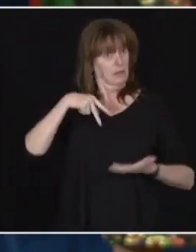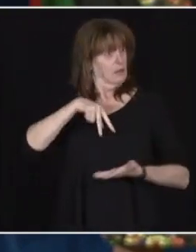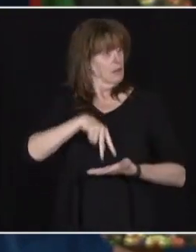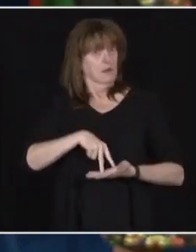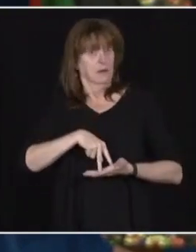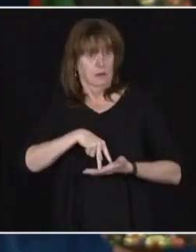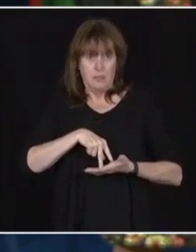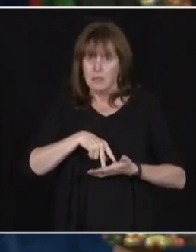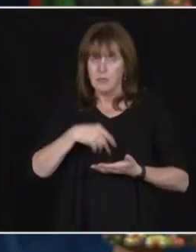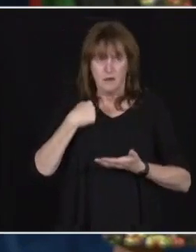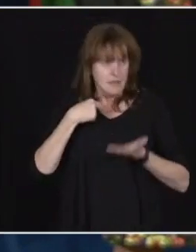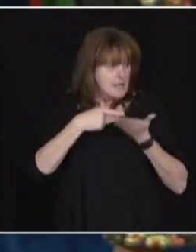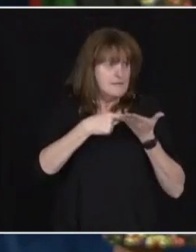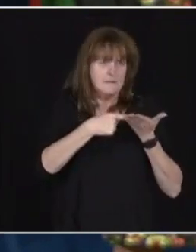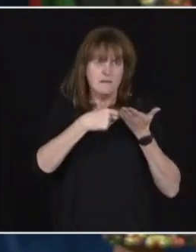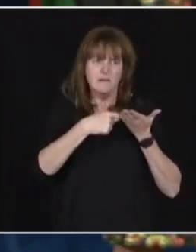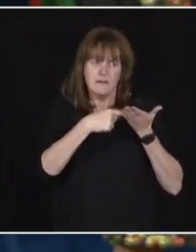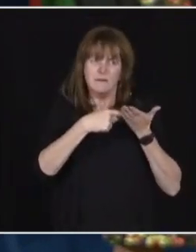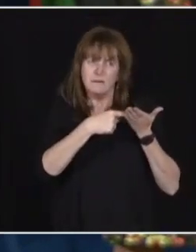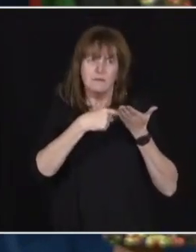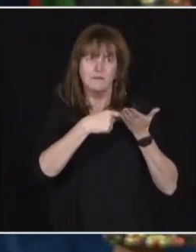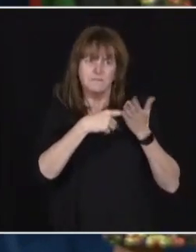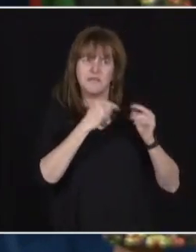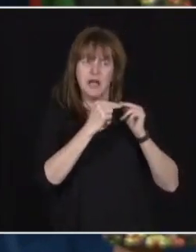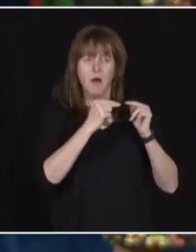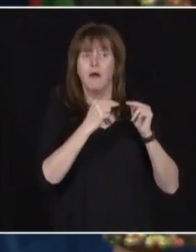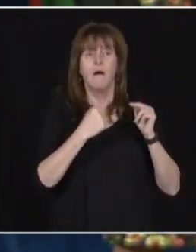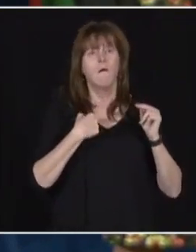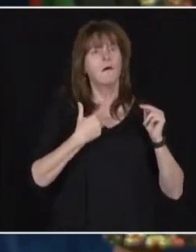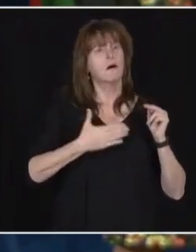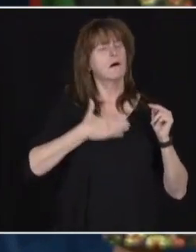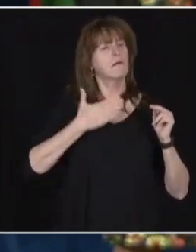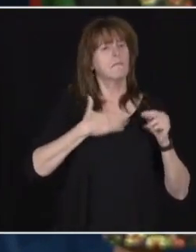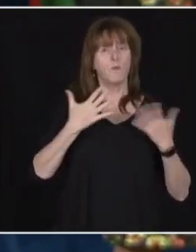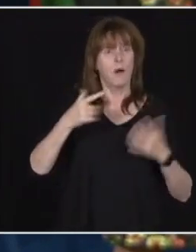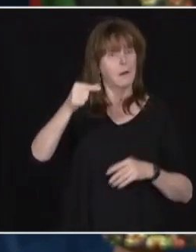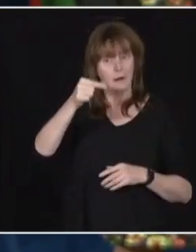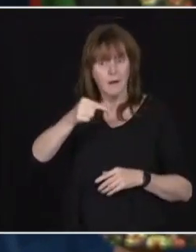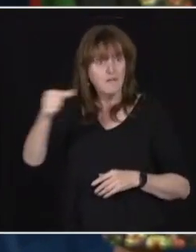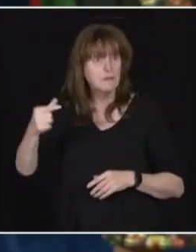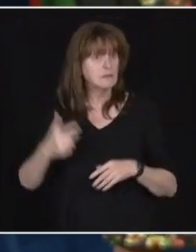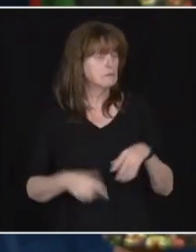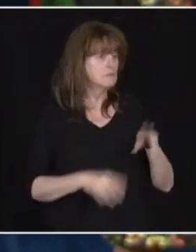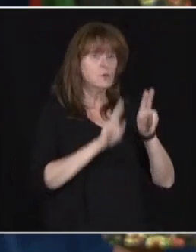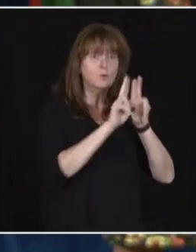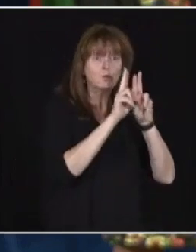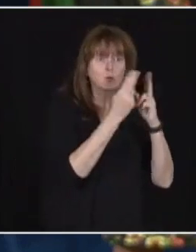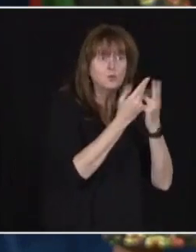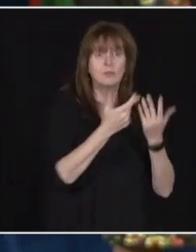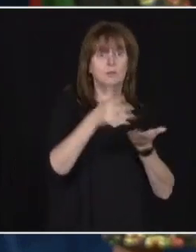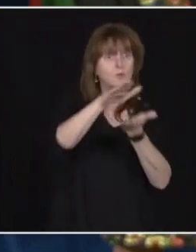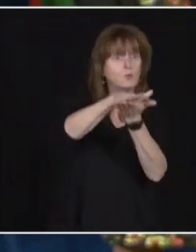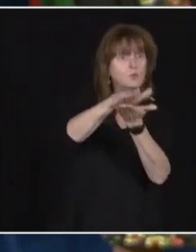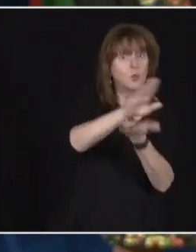today. Following constructive and intensive negotiations I am pleased to announce that the government in partnership